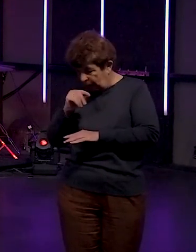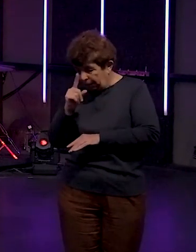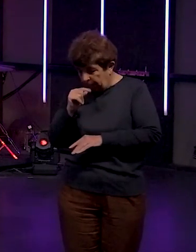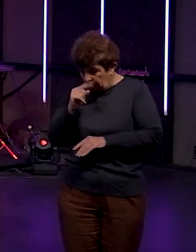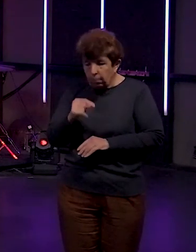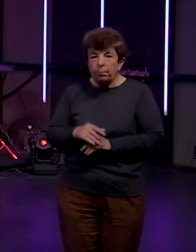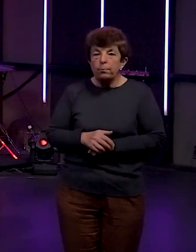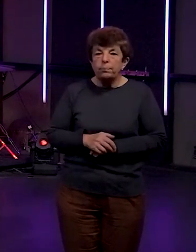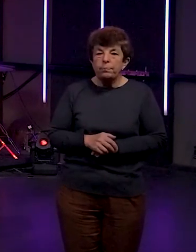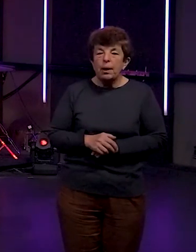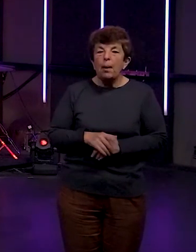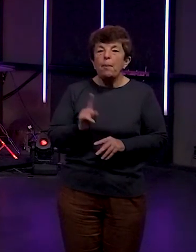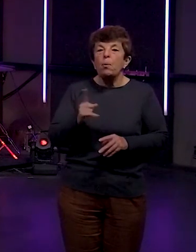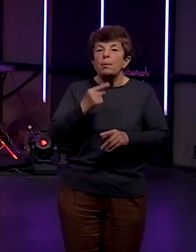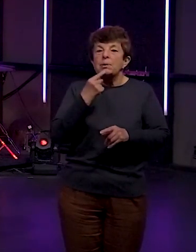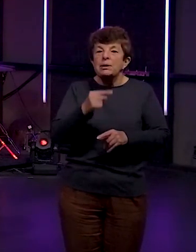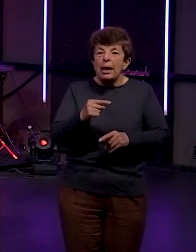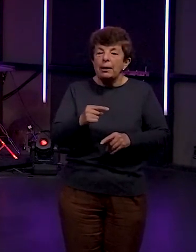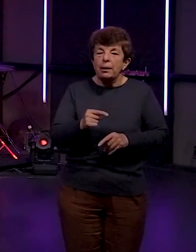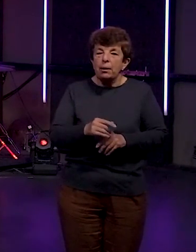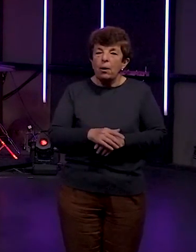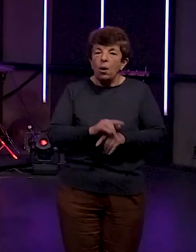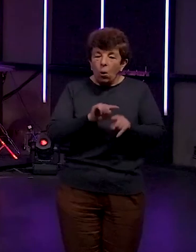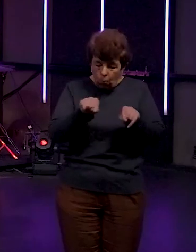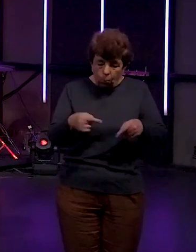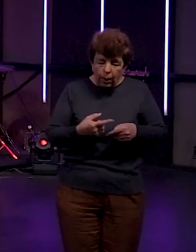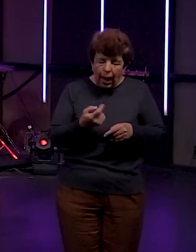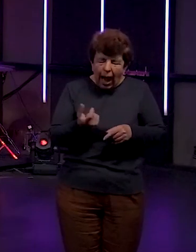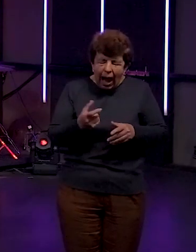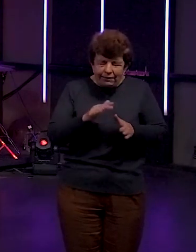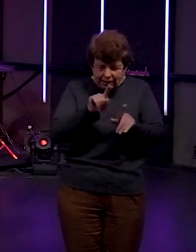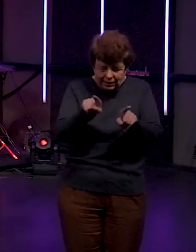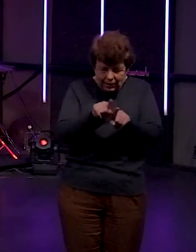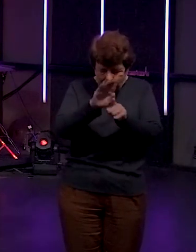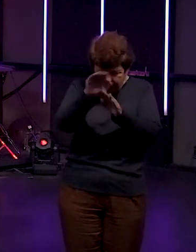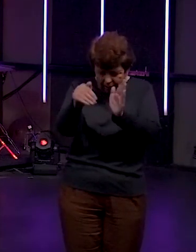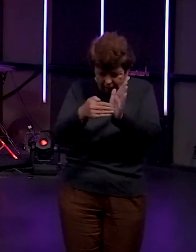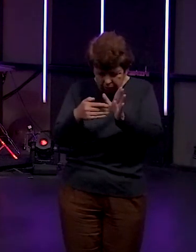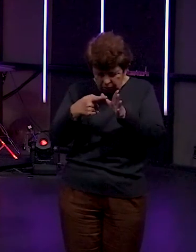but what I'm saying is this. Is that we're after the same outcome and if in